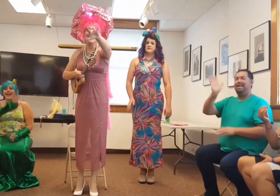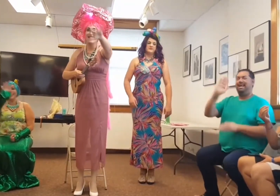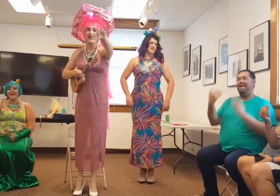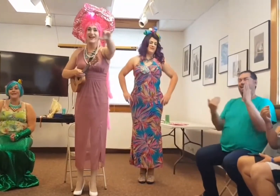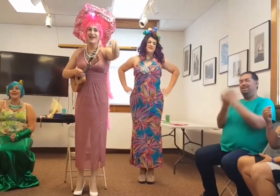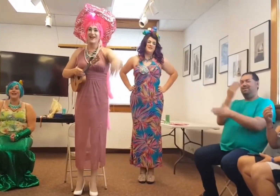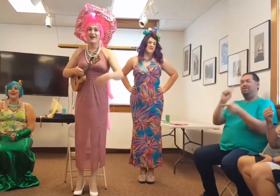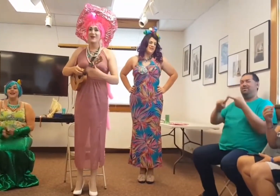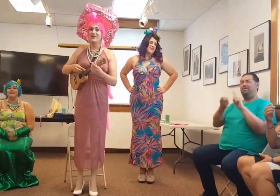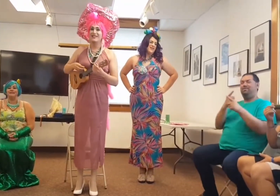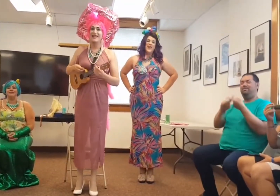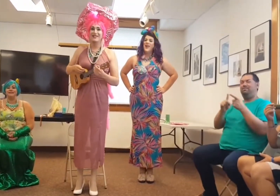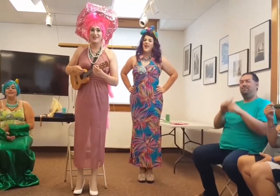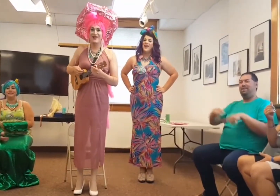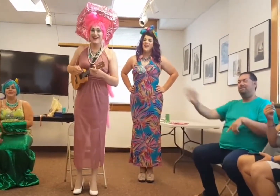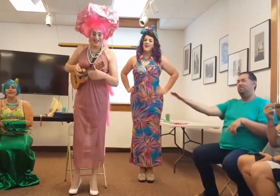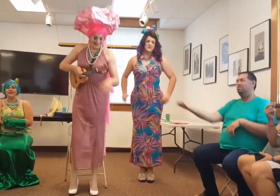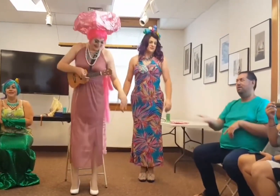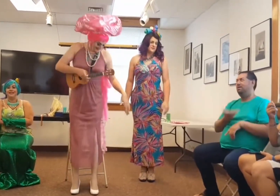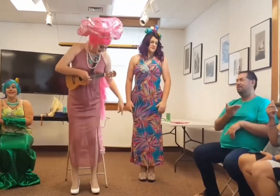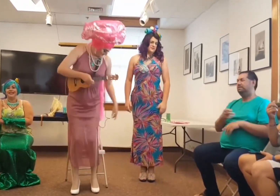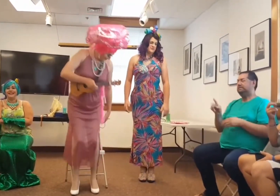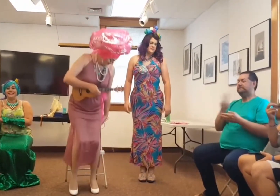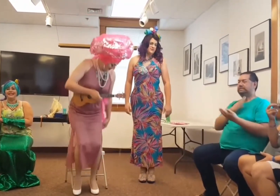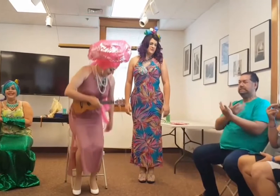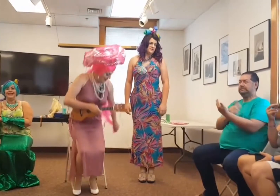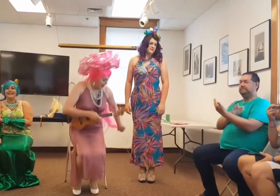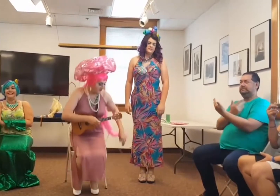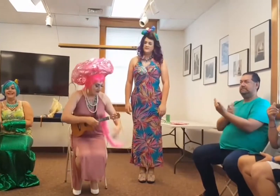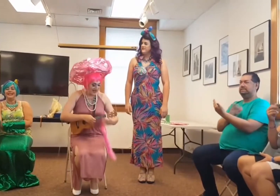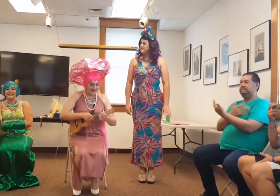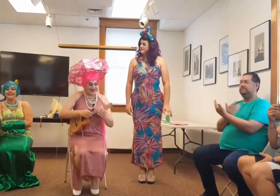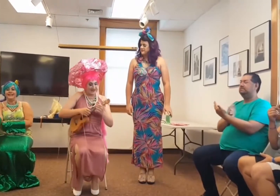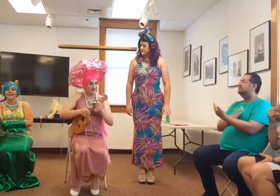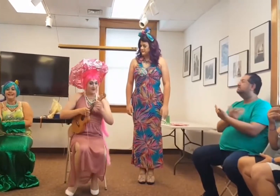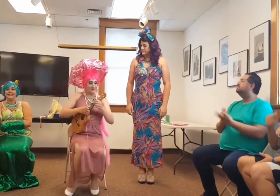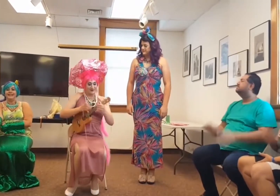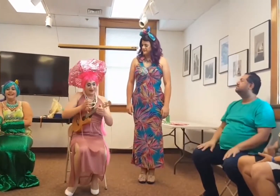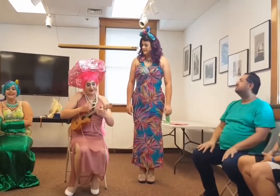We're singing songs! Alrighty.